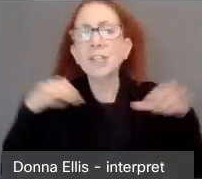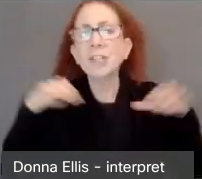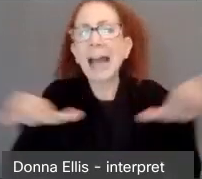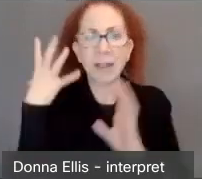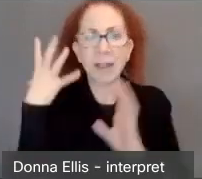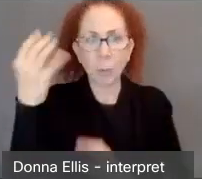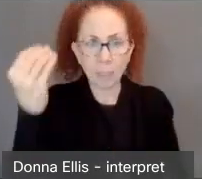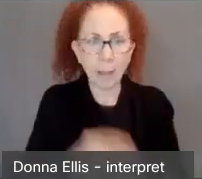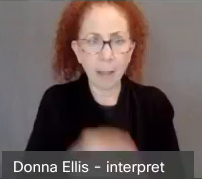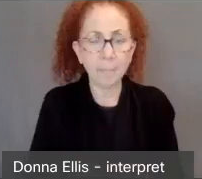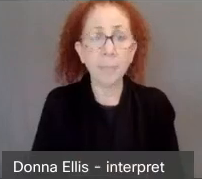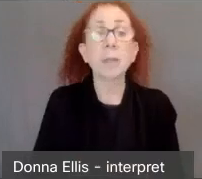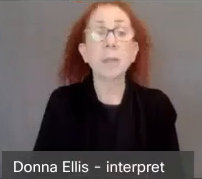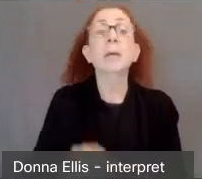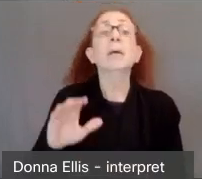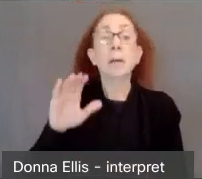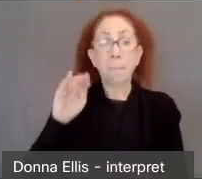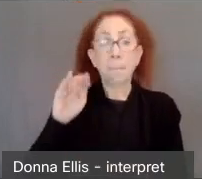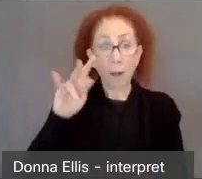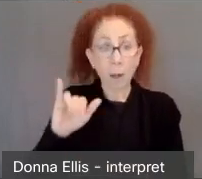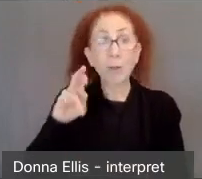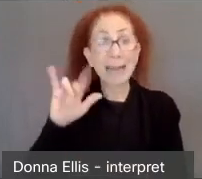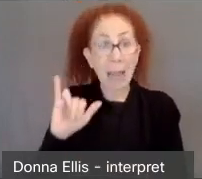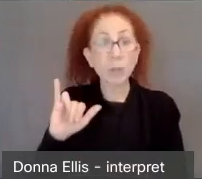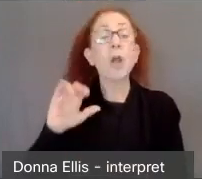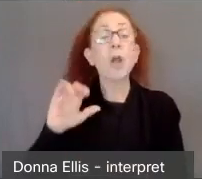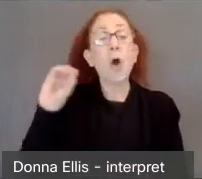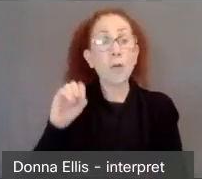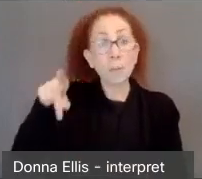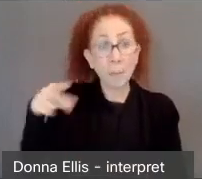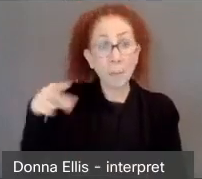The Montgomery County Office of Public Health, after a review of the current